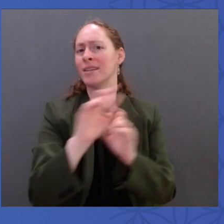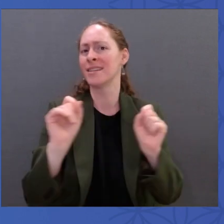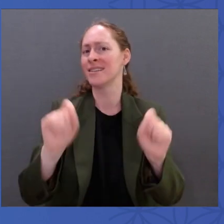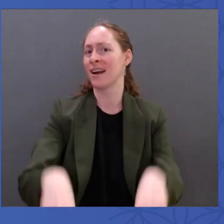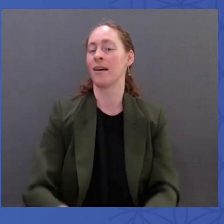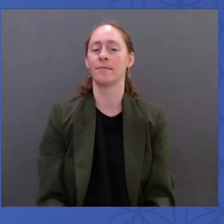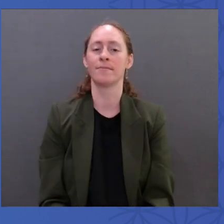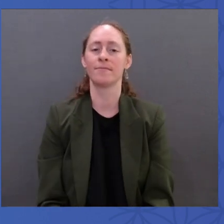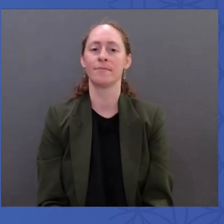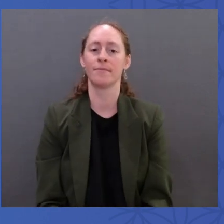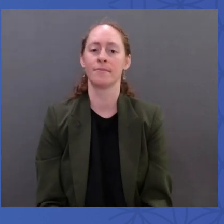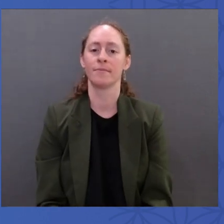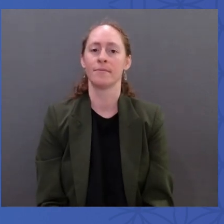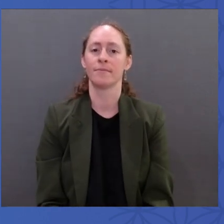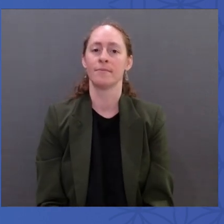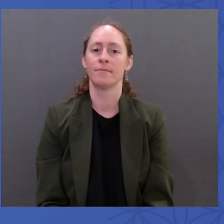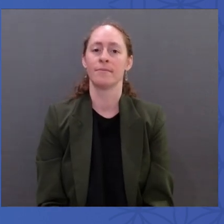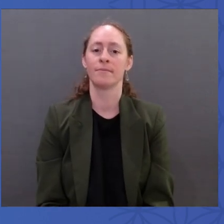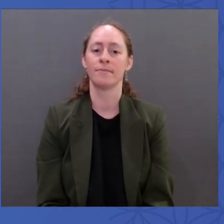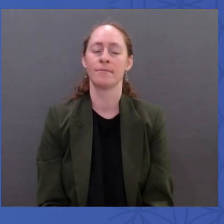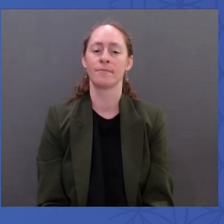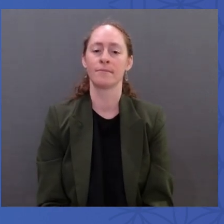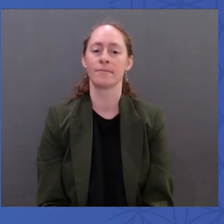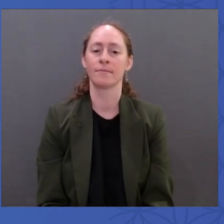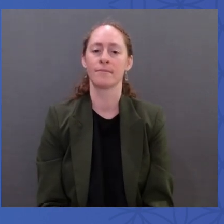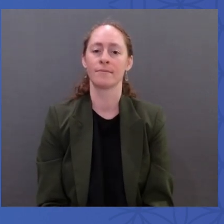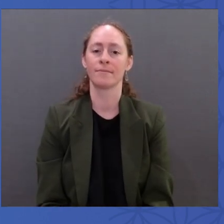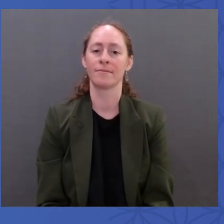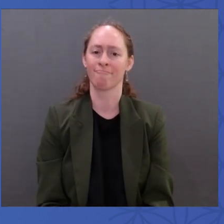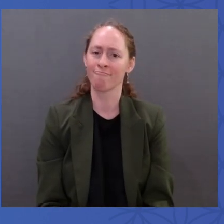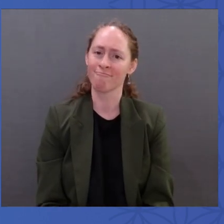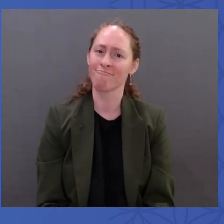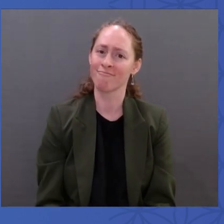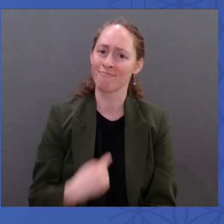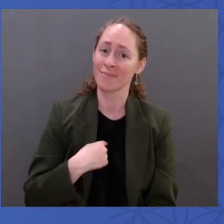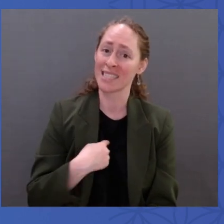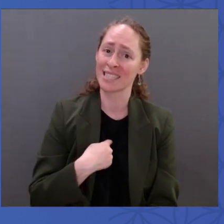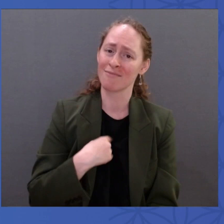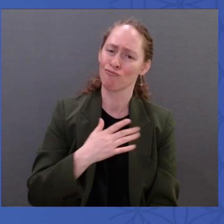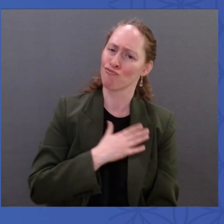is committed to the principle of ASEAN, central ity and inclusivity.